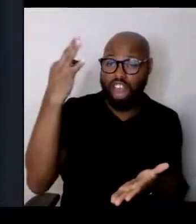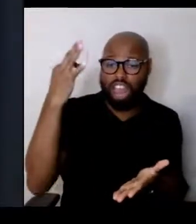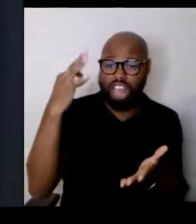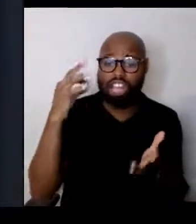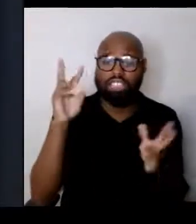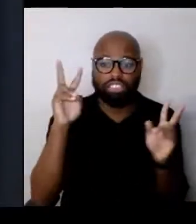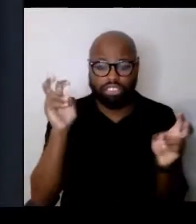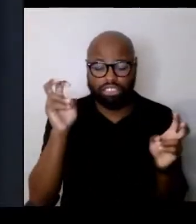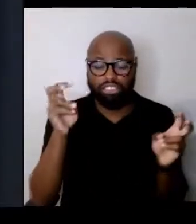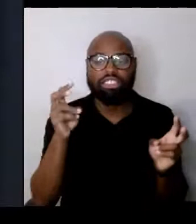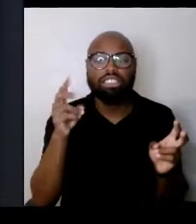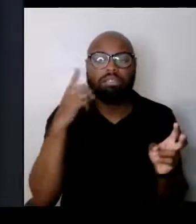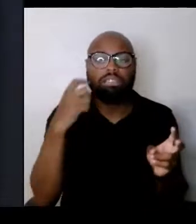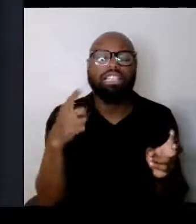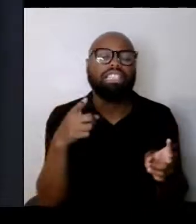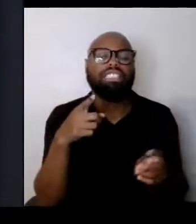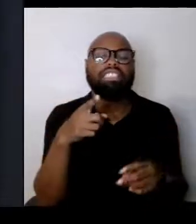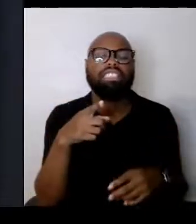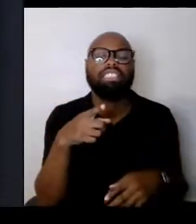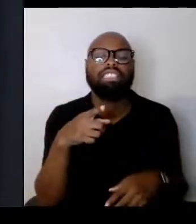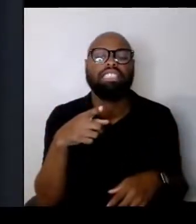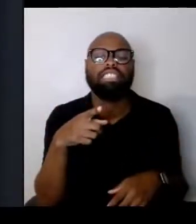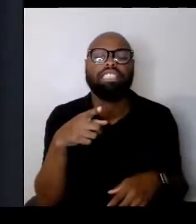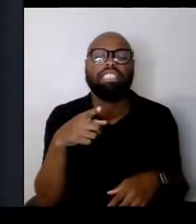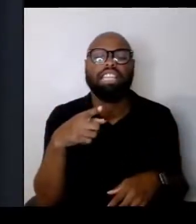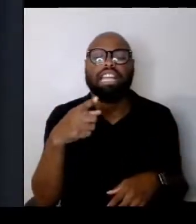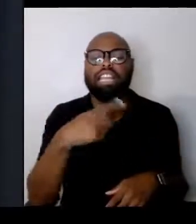because they fought for their independence and got it.